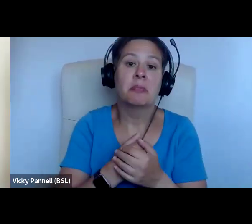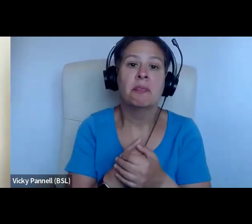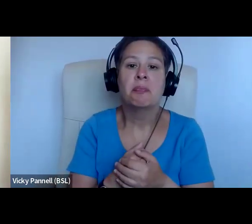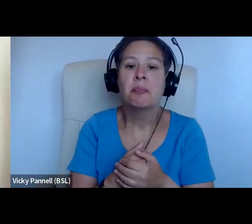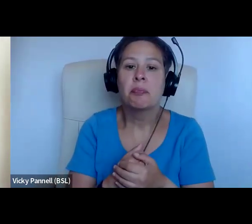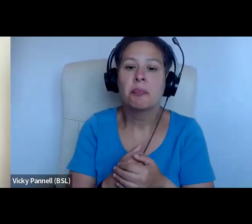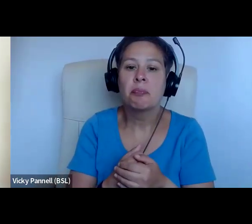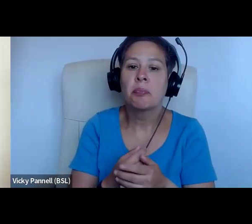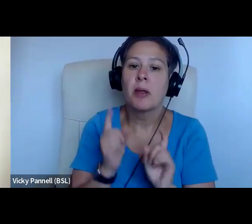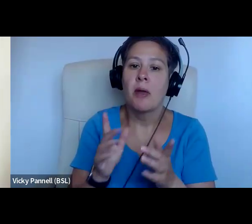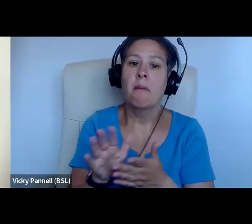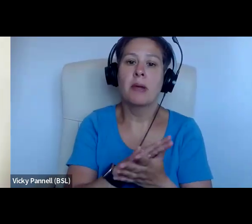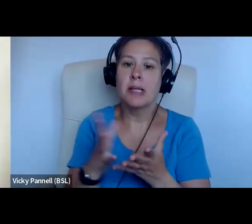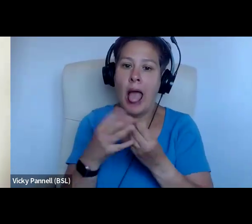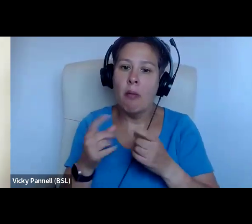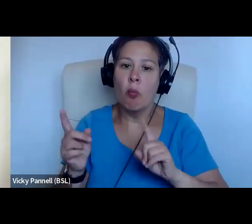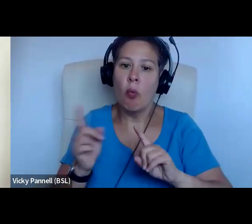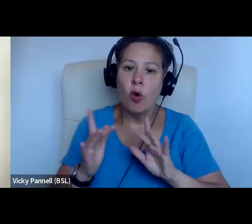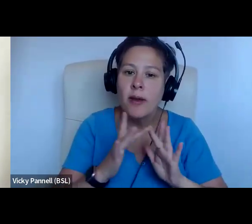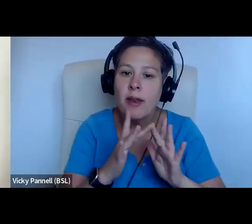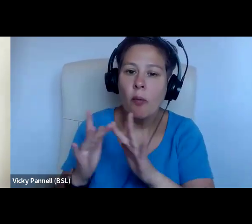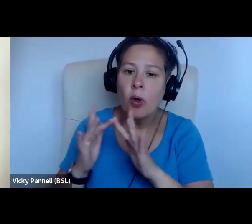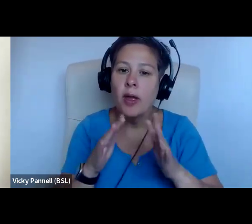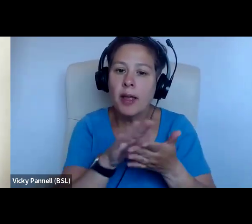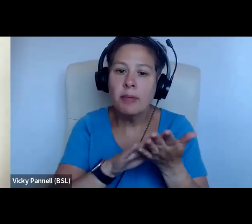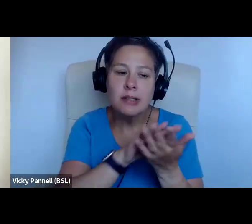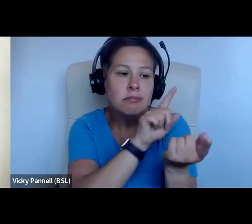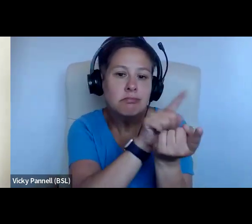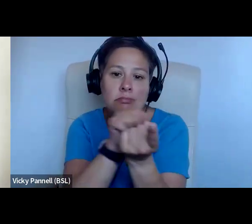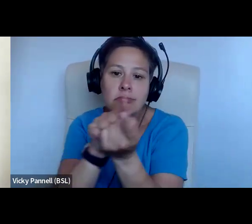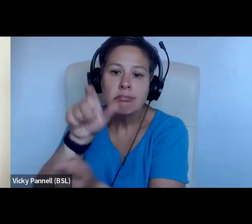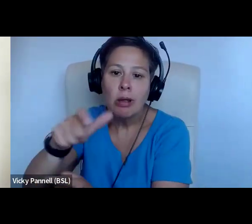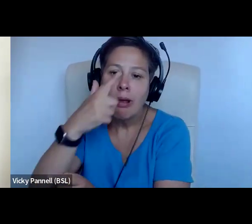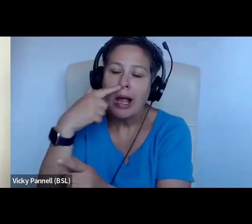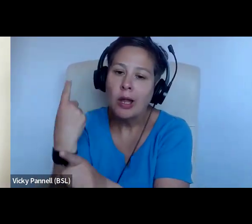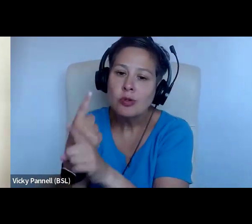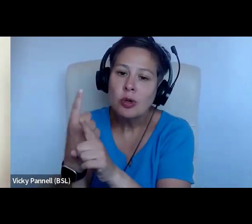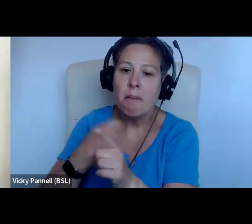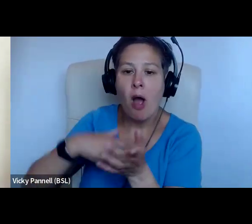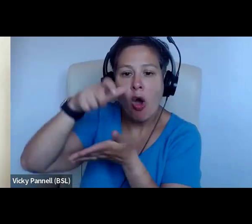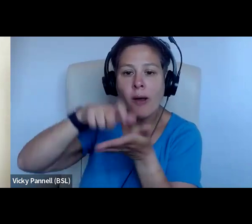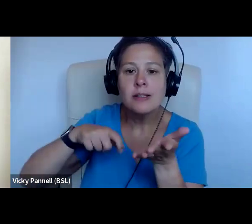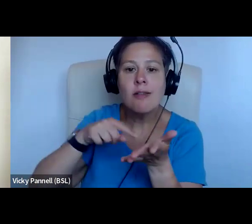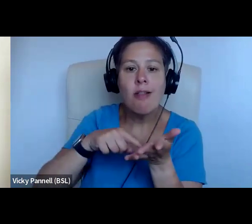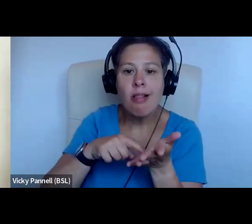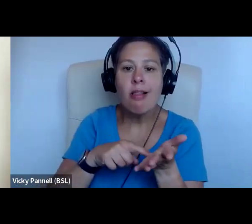I didn't have an office or position that identified me as a member of the sector or as a policy professional,